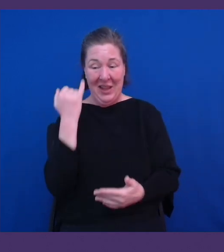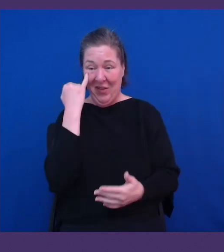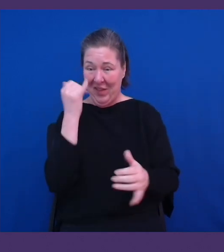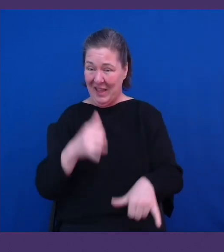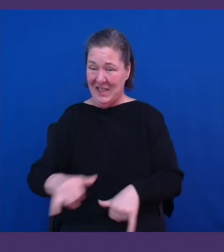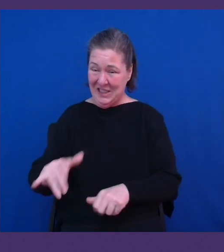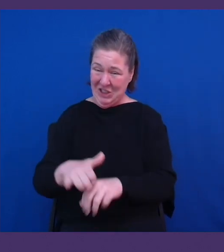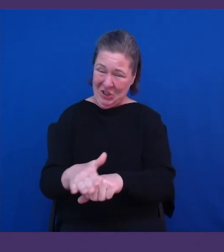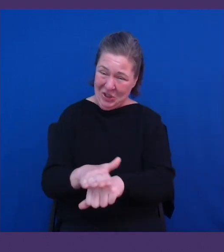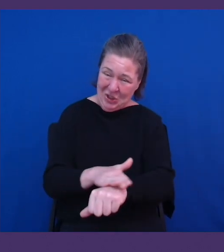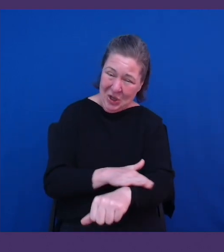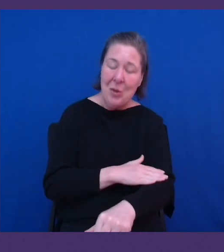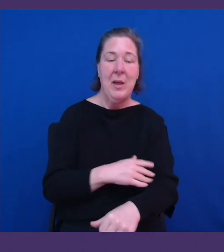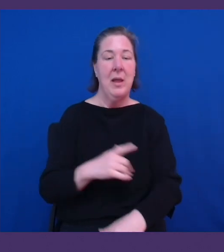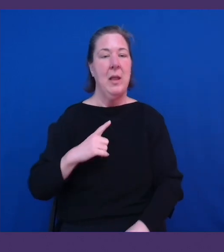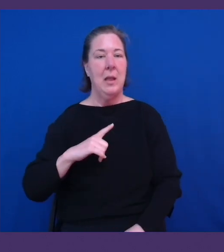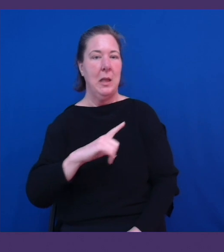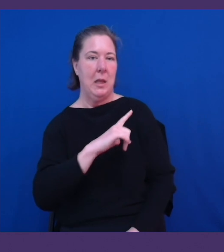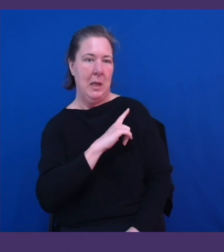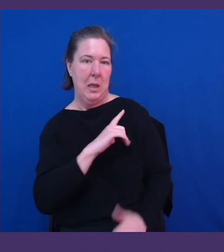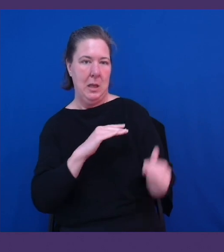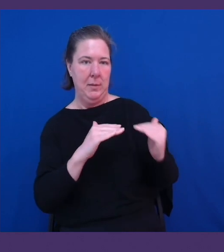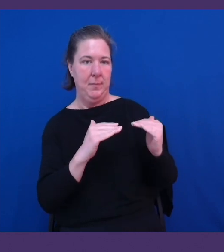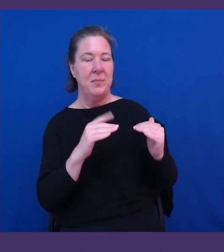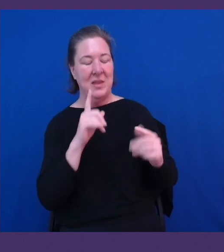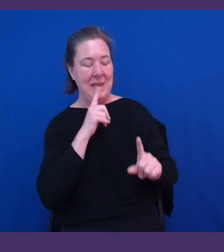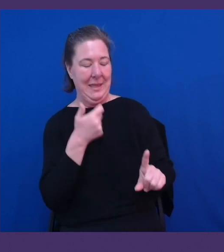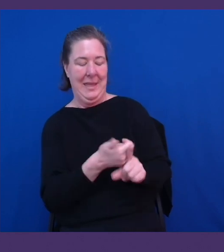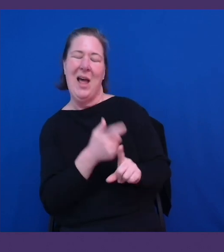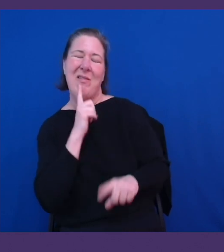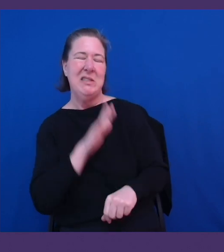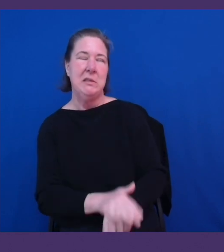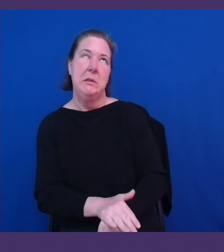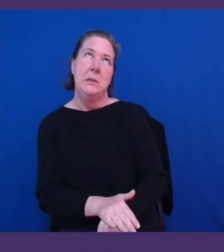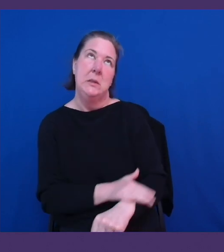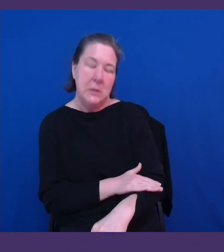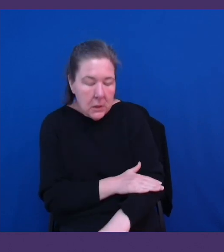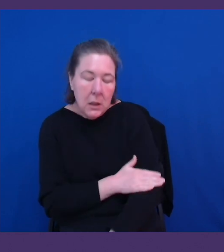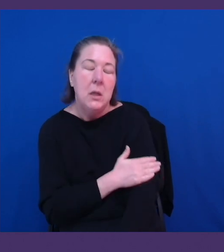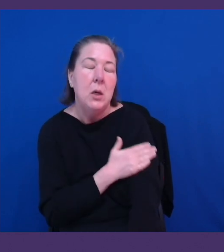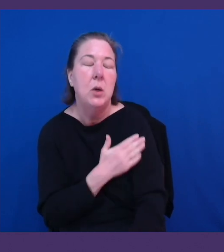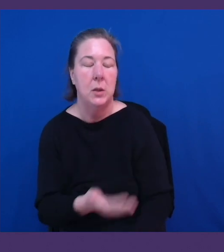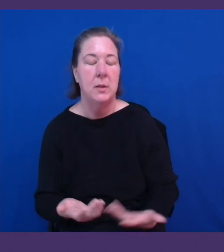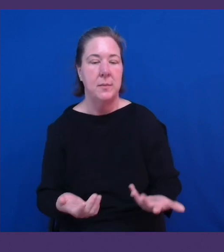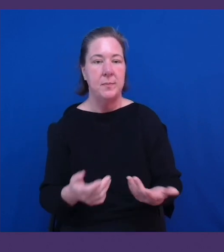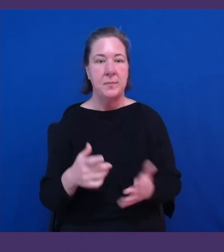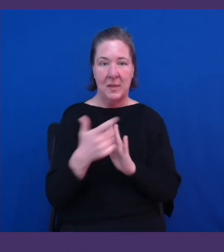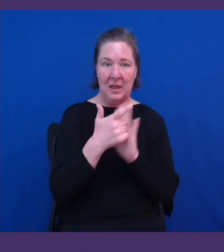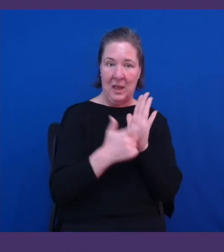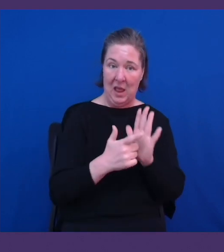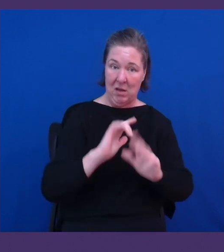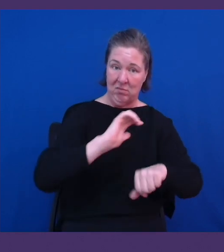legislation is an even slower process. So, this way, we can have the law is fixed and the standard can still move.